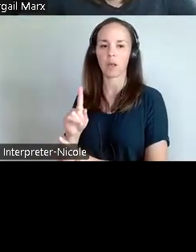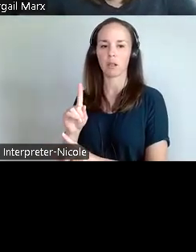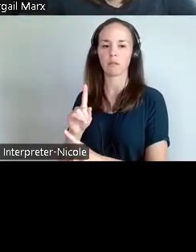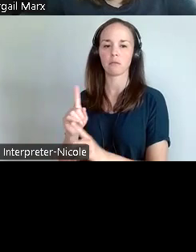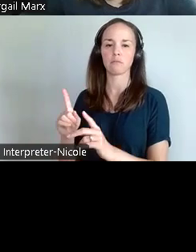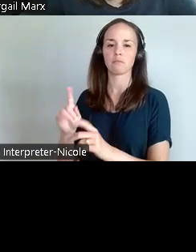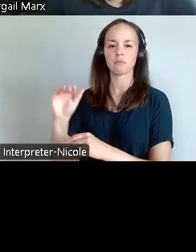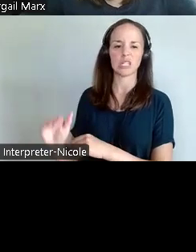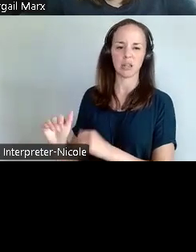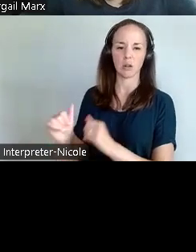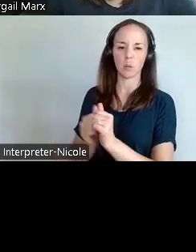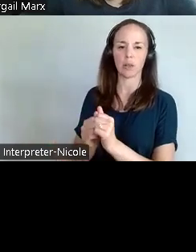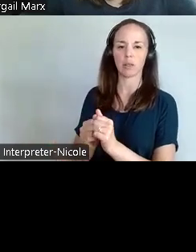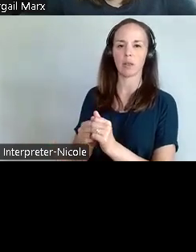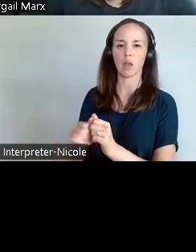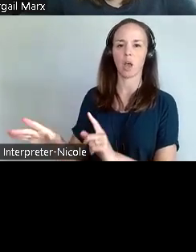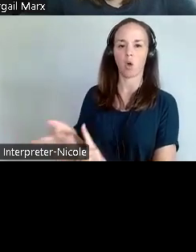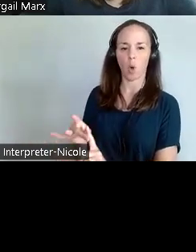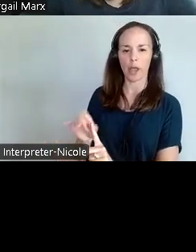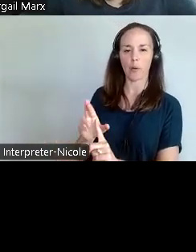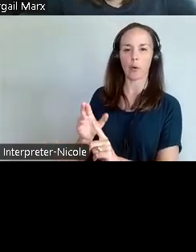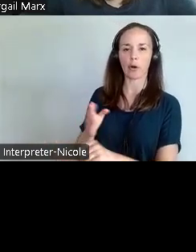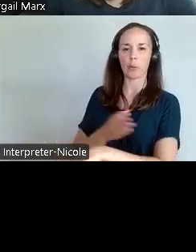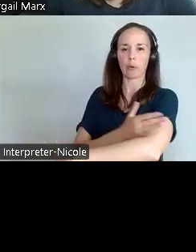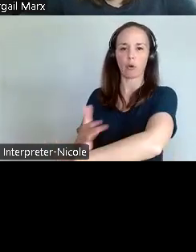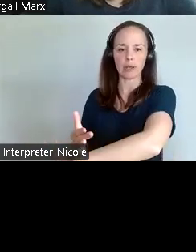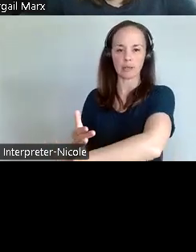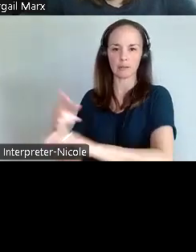we do have a little bit of time and we're going to try to answer a question or two